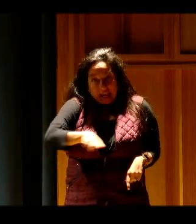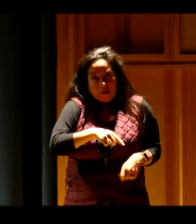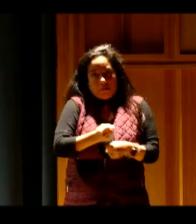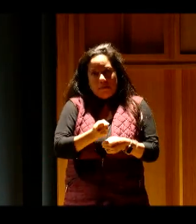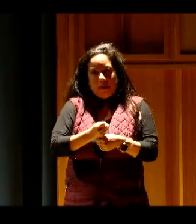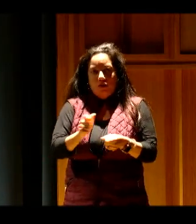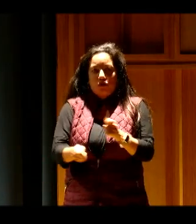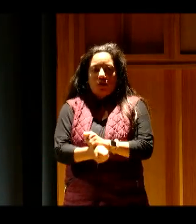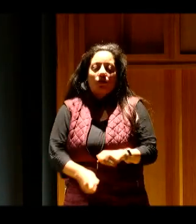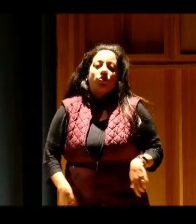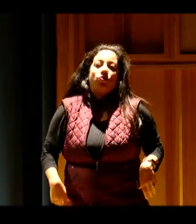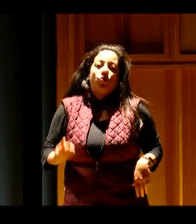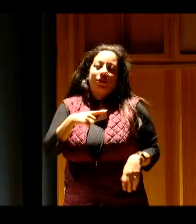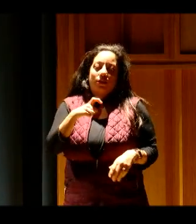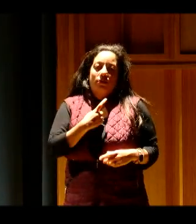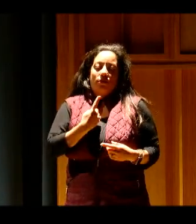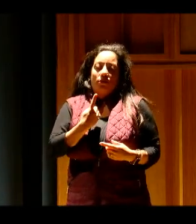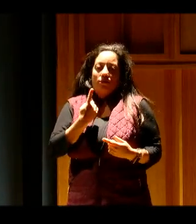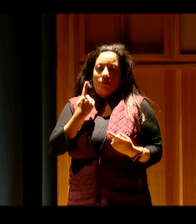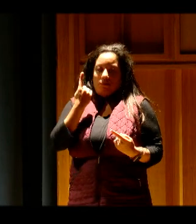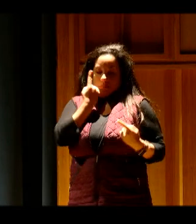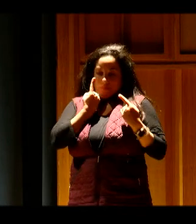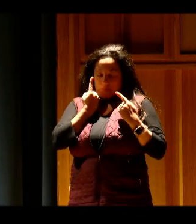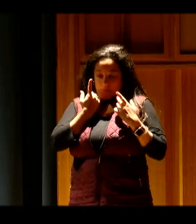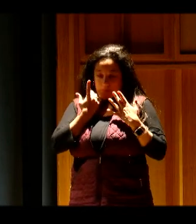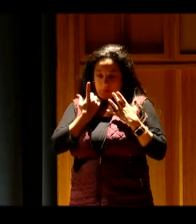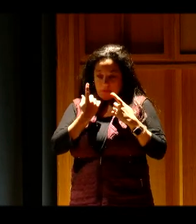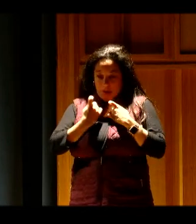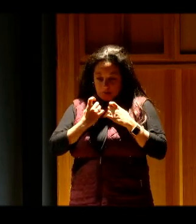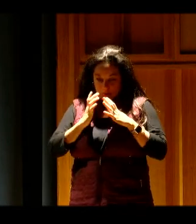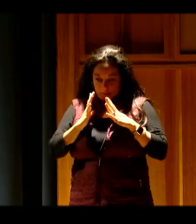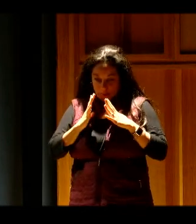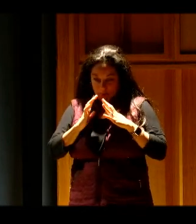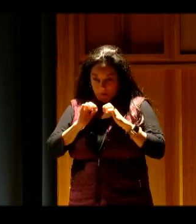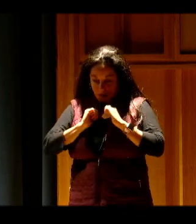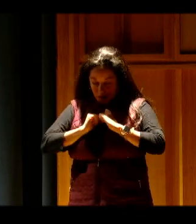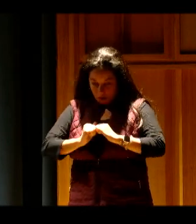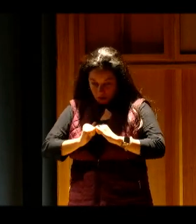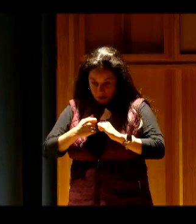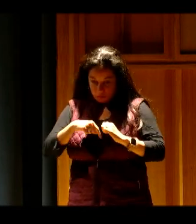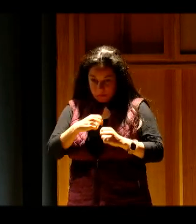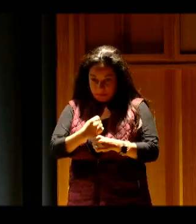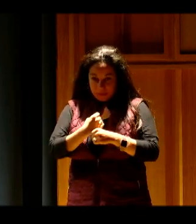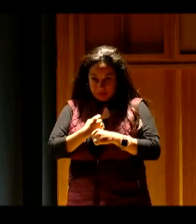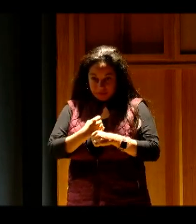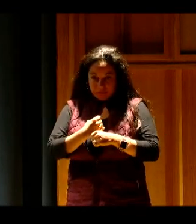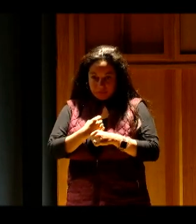And we need to ask ourselves, how can we make this global network of artists and cultural leaders really thrive?